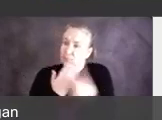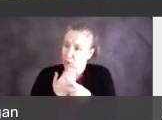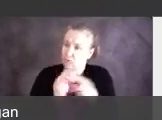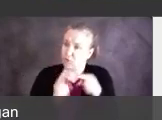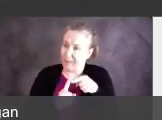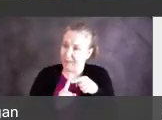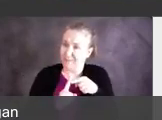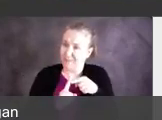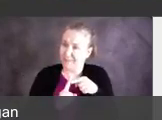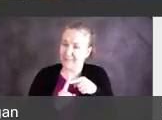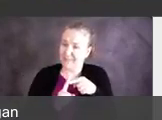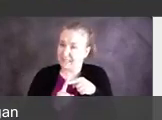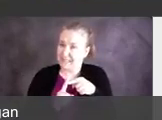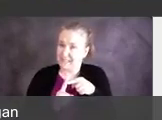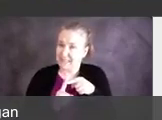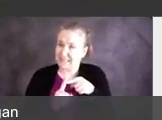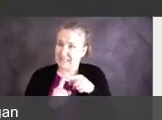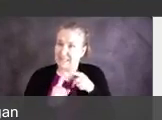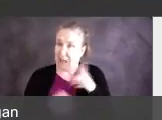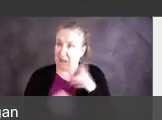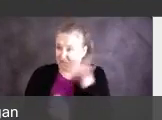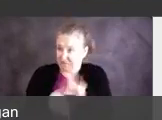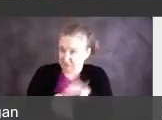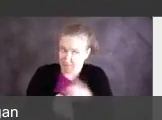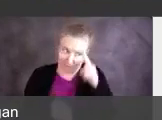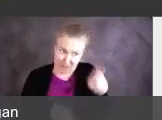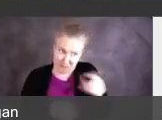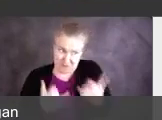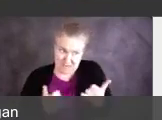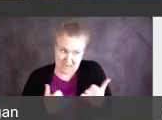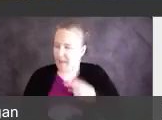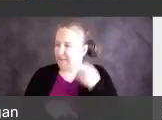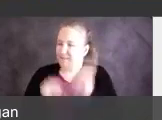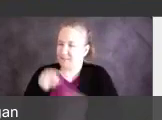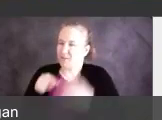would not be available to serve them right now because you're going to these congregate settings